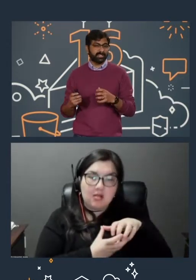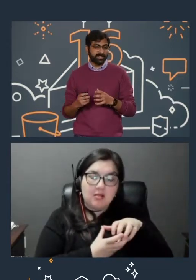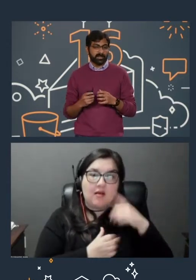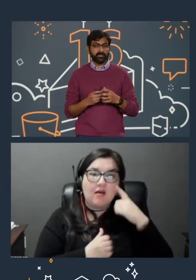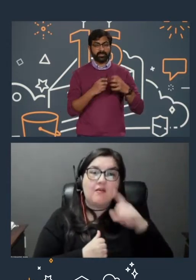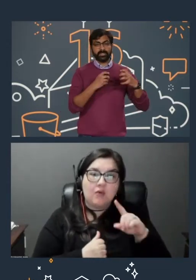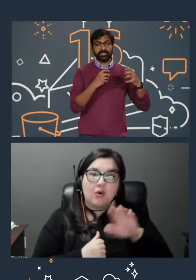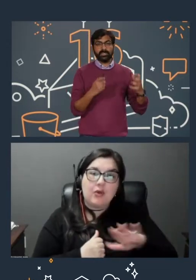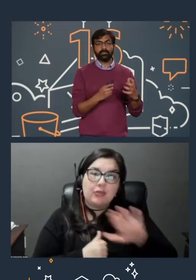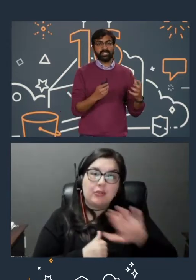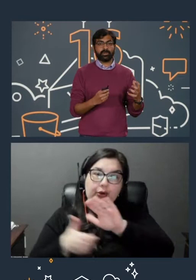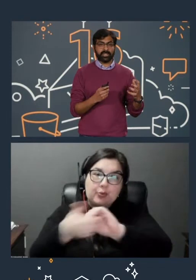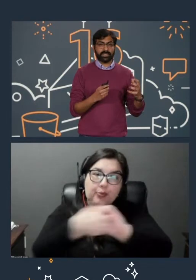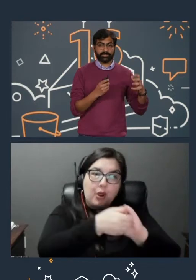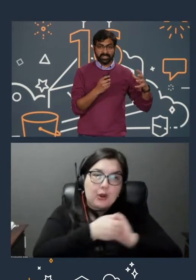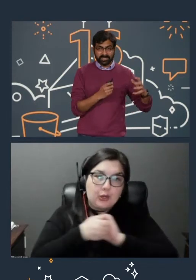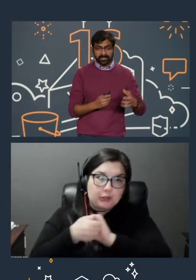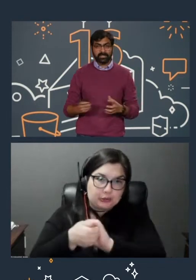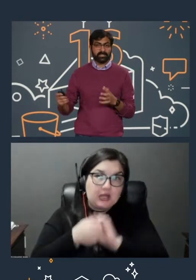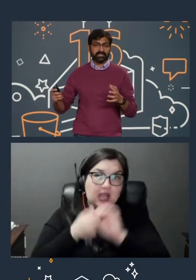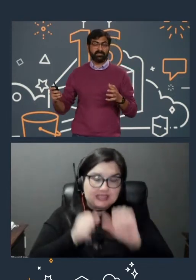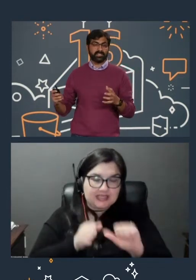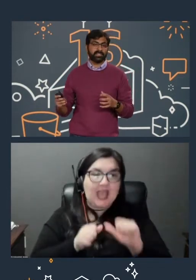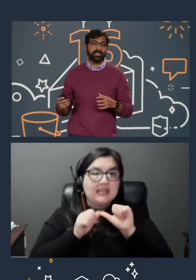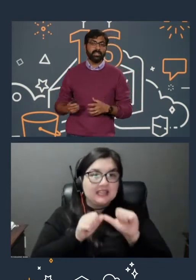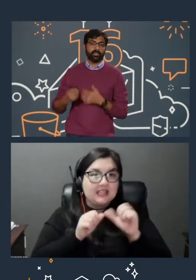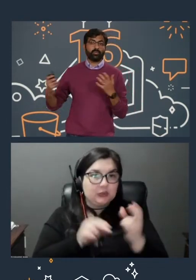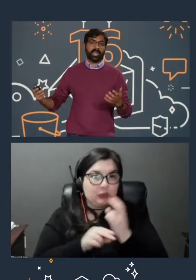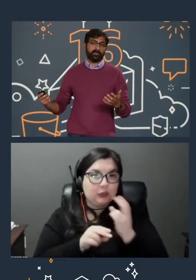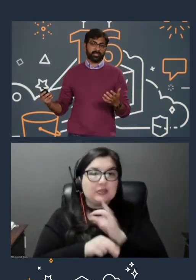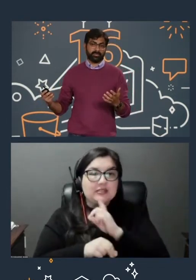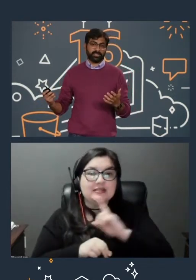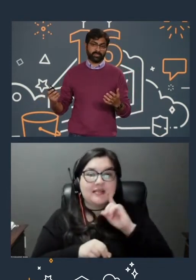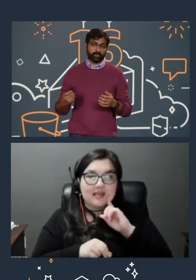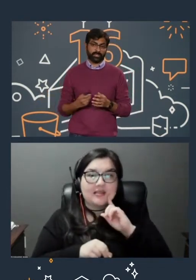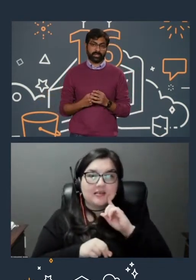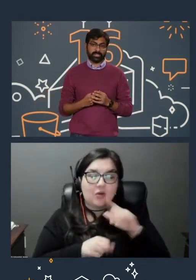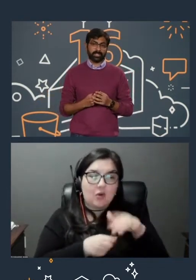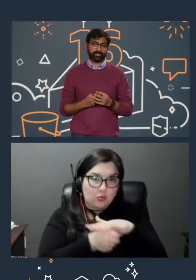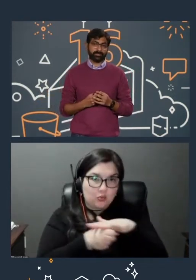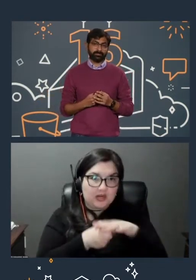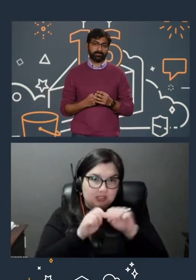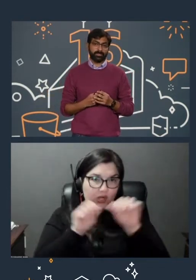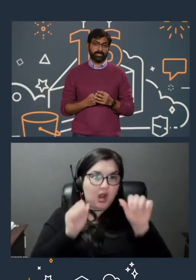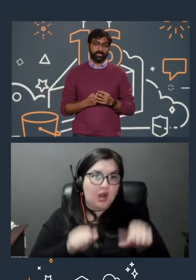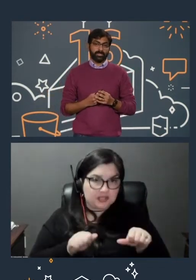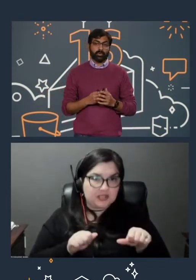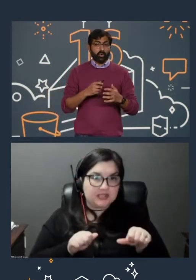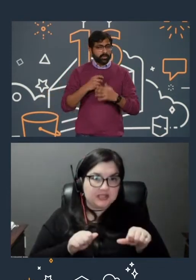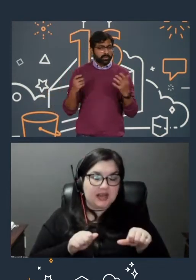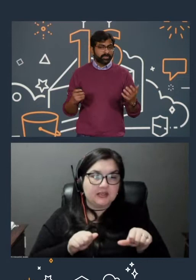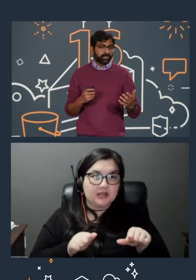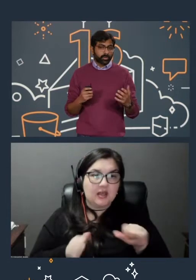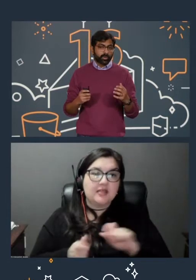the same single region architecture and extend it seamlessly to a multi-region storage architecture. So over the course of this talk,